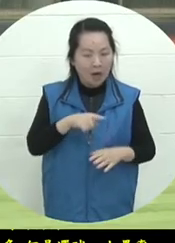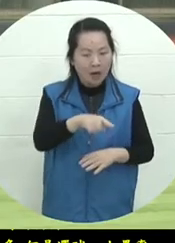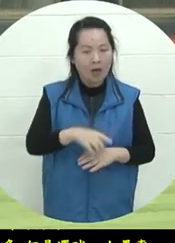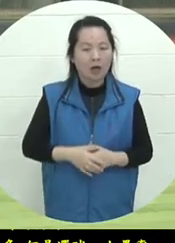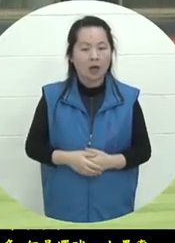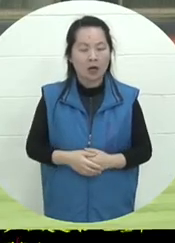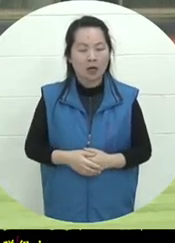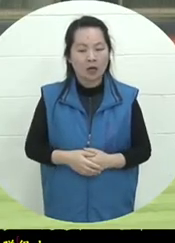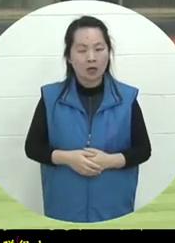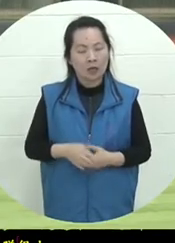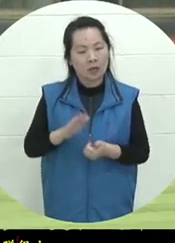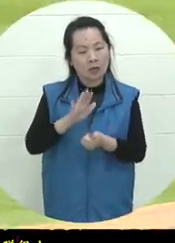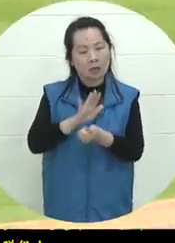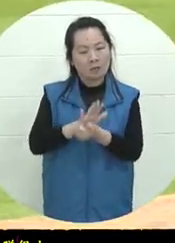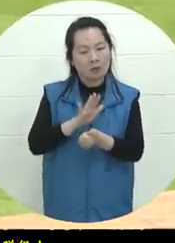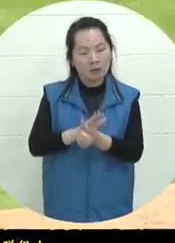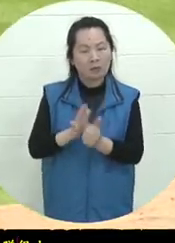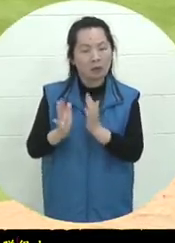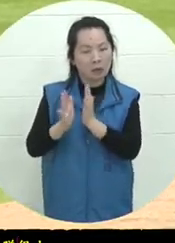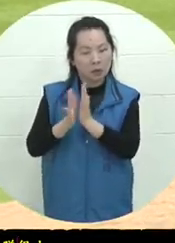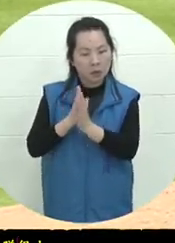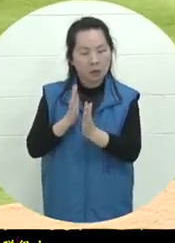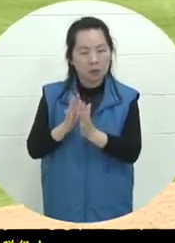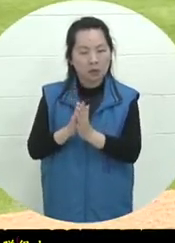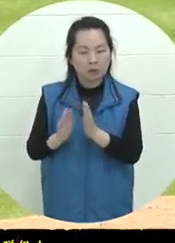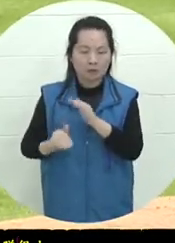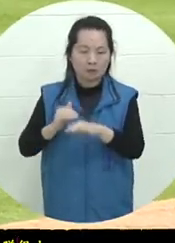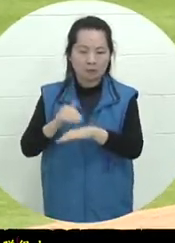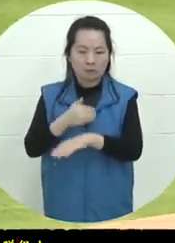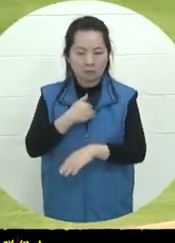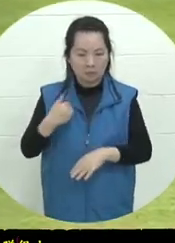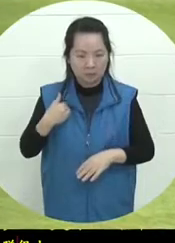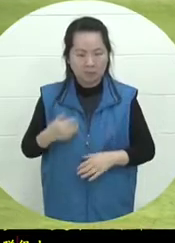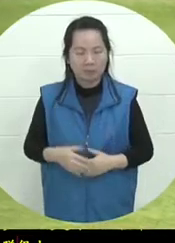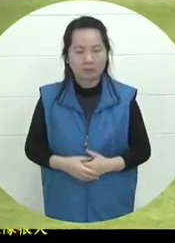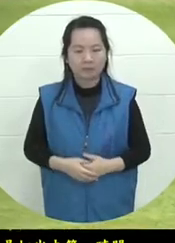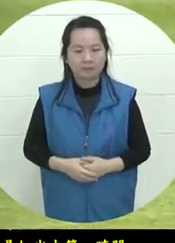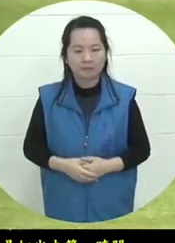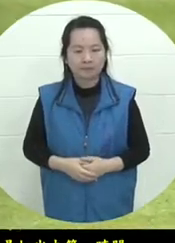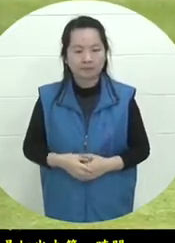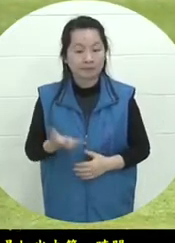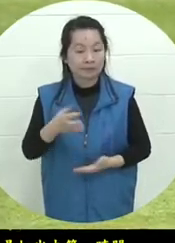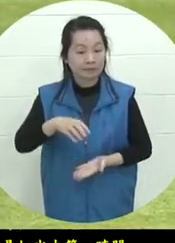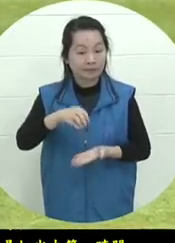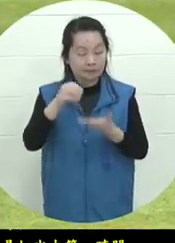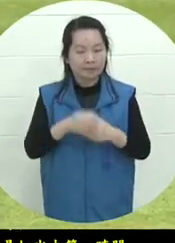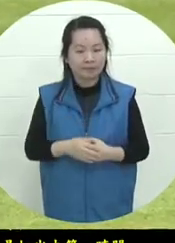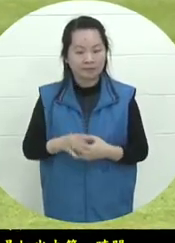so it opened up some for the team. The offensive has begun. The two consecutive days of games just mentioned were played